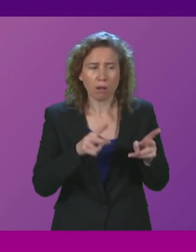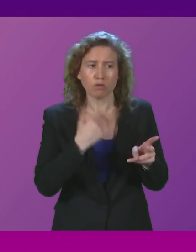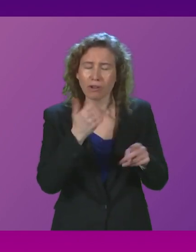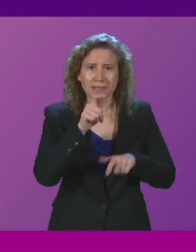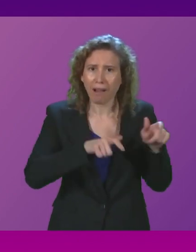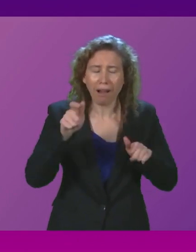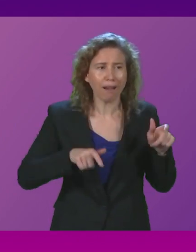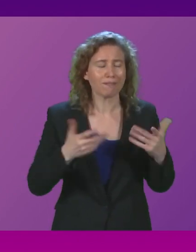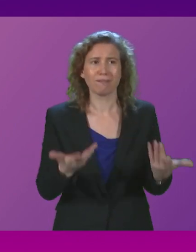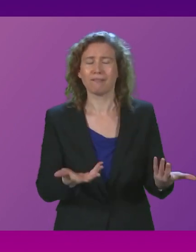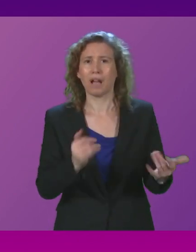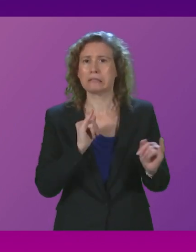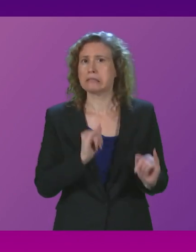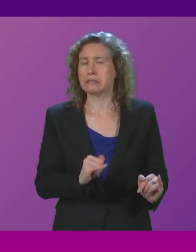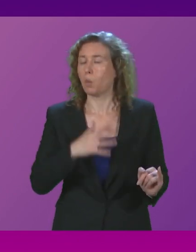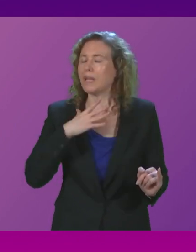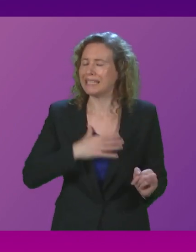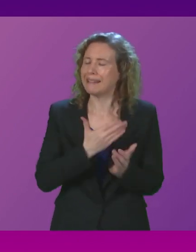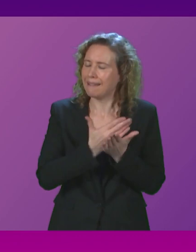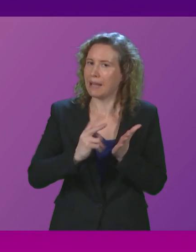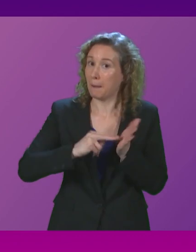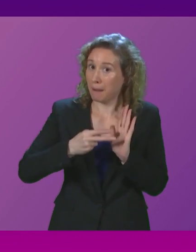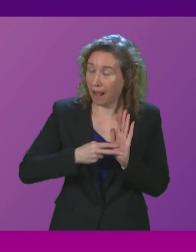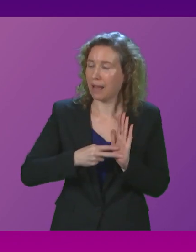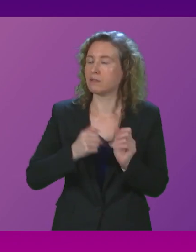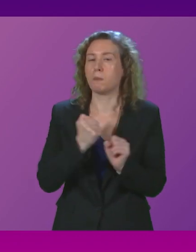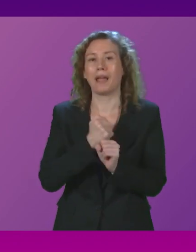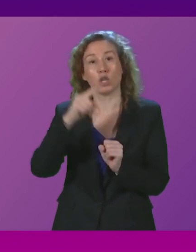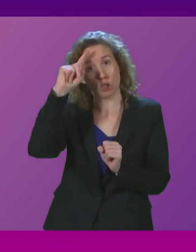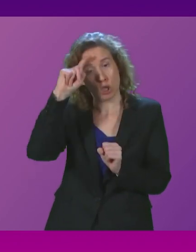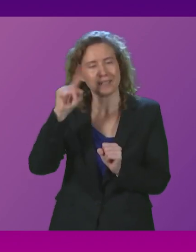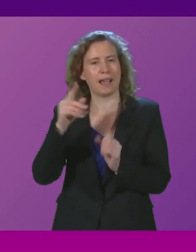We need a clear plan for making nursing and midwifery an appealing career for young people